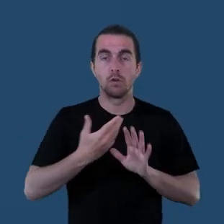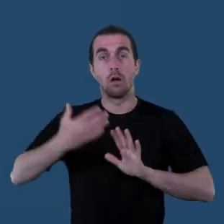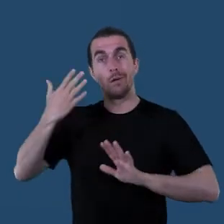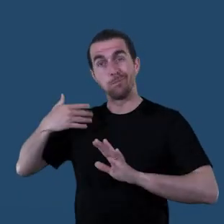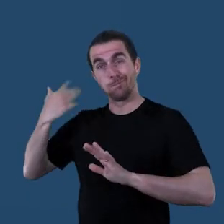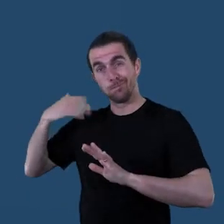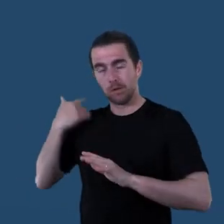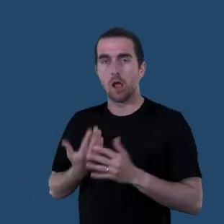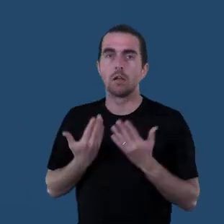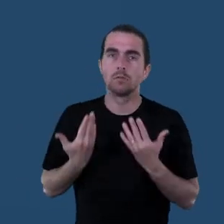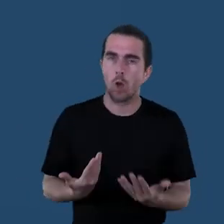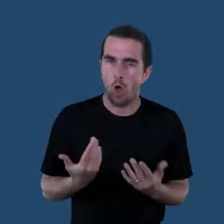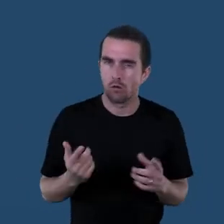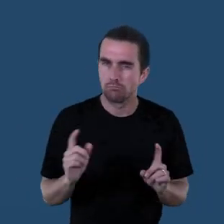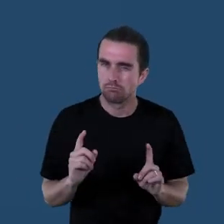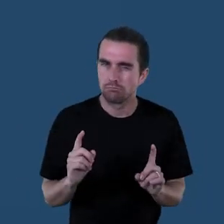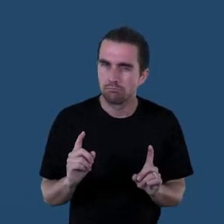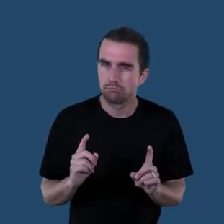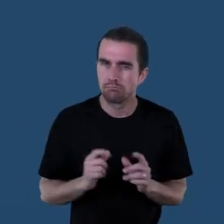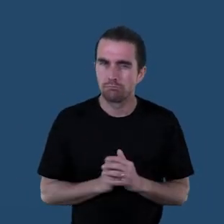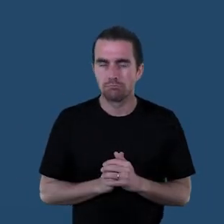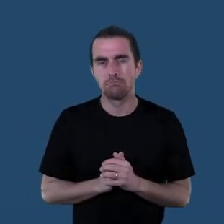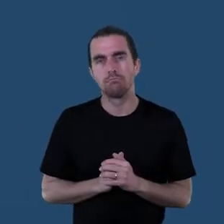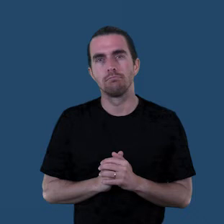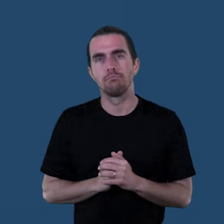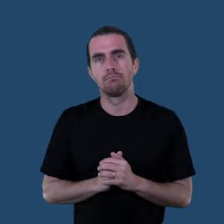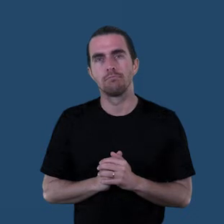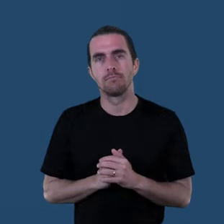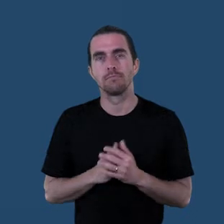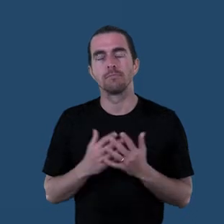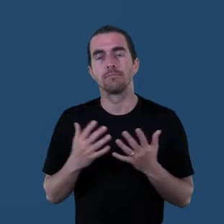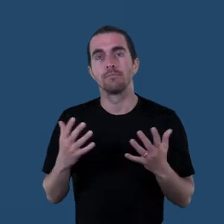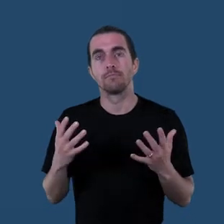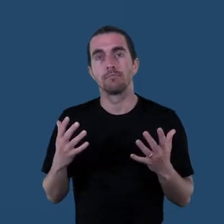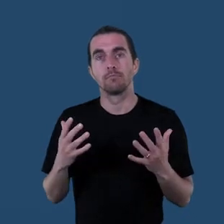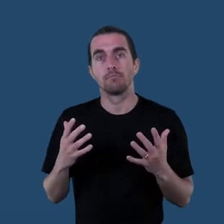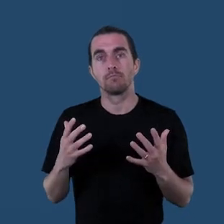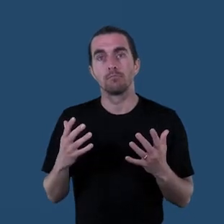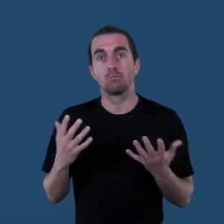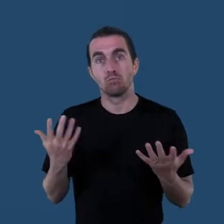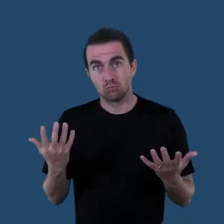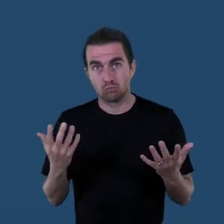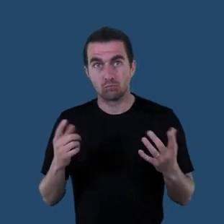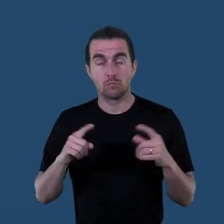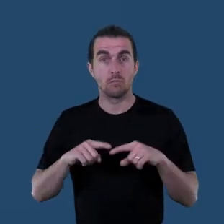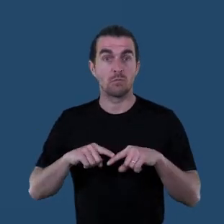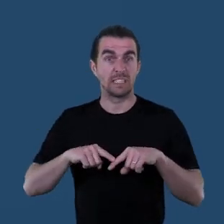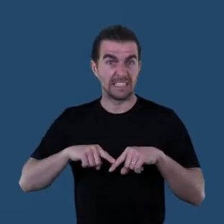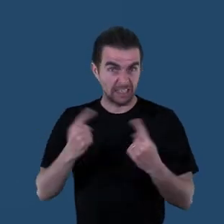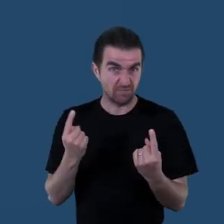I guess we've sort of touched on that already a little bit, I guess, you know, there's a big difference between, I guess in the early days,